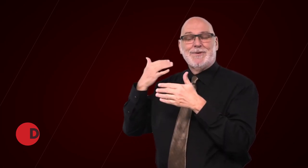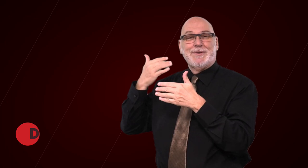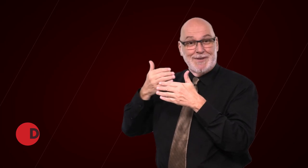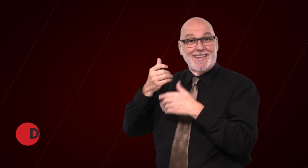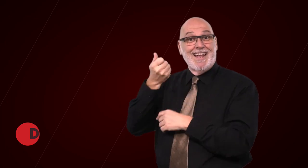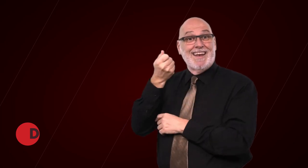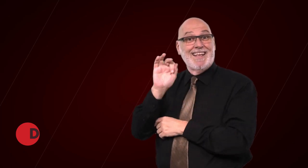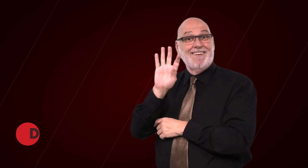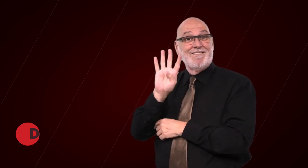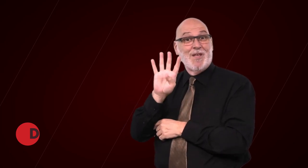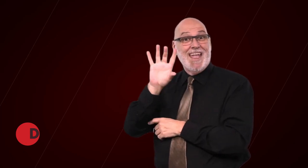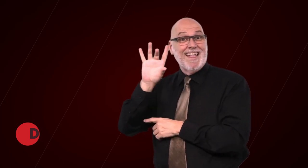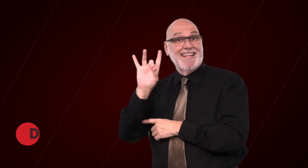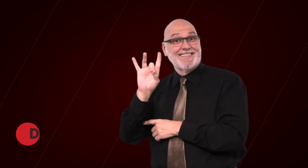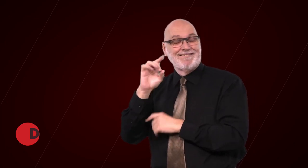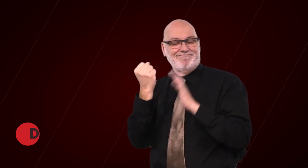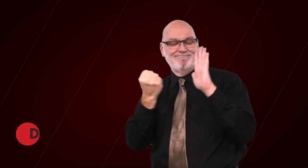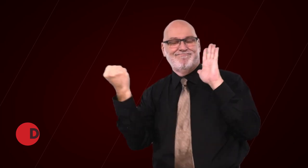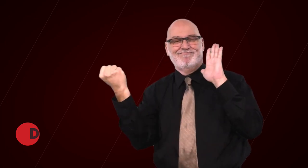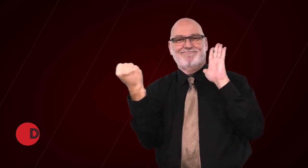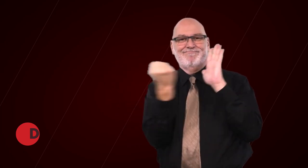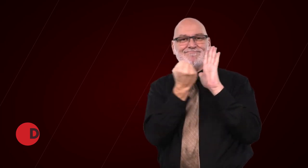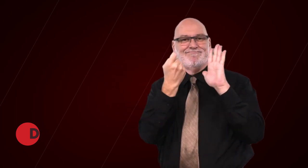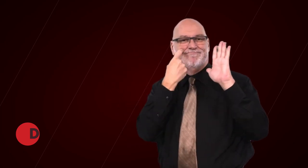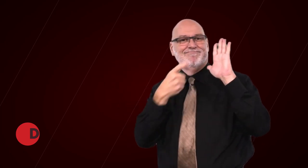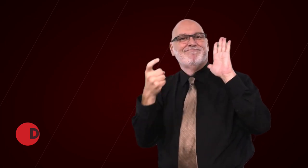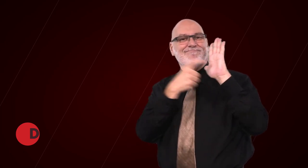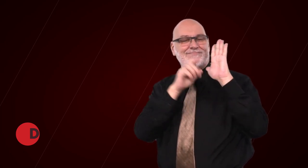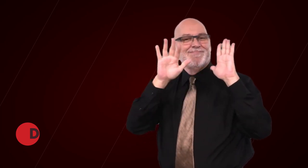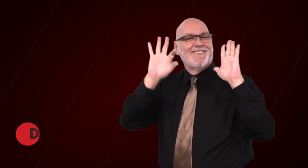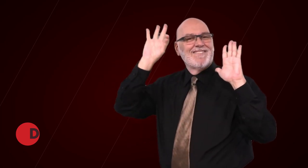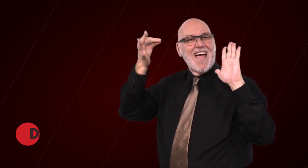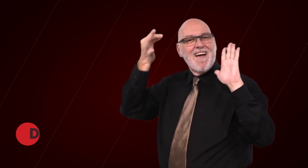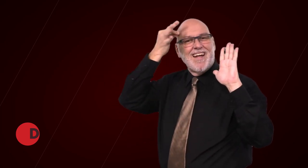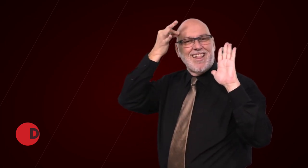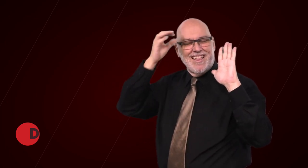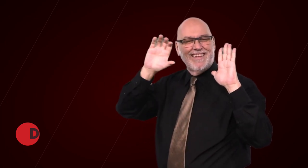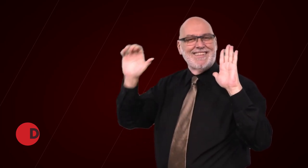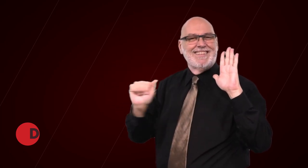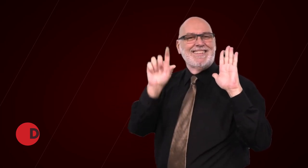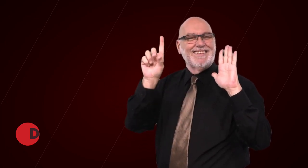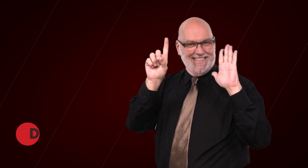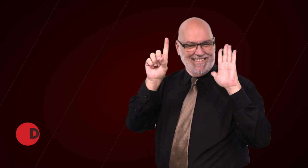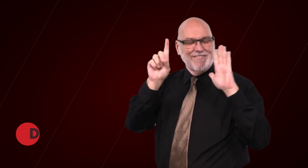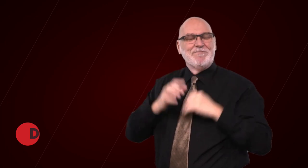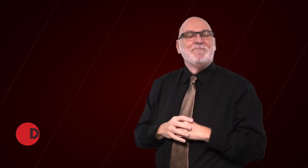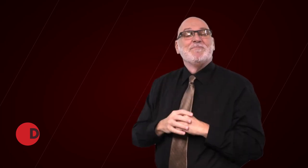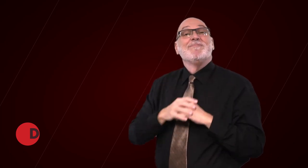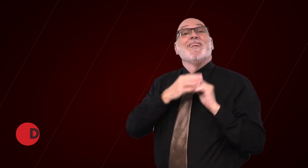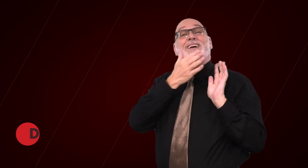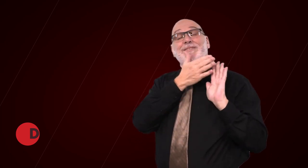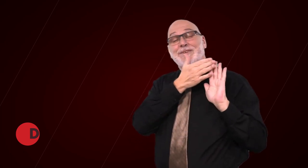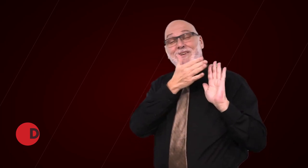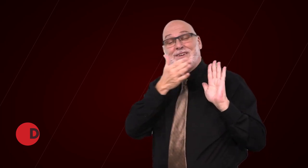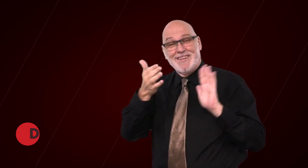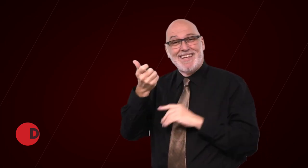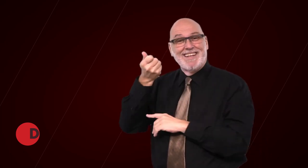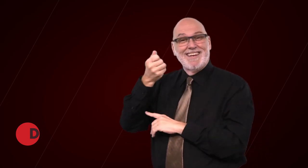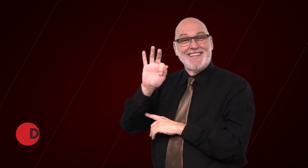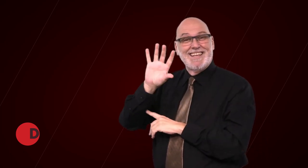and was federally incorporated as "CAD" in 1948.